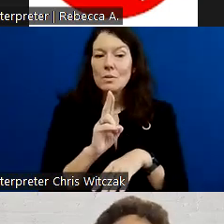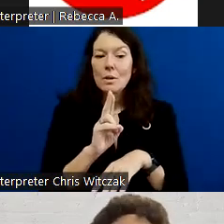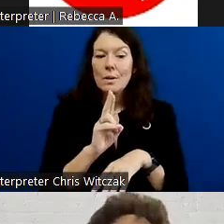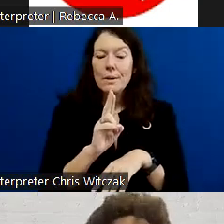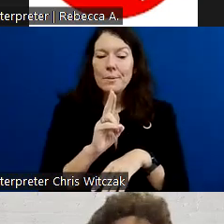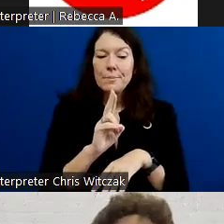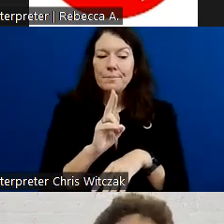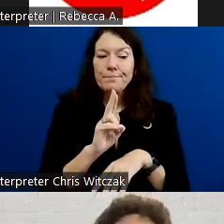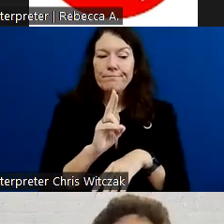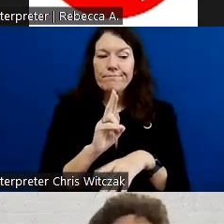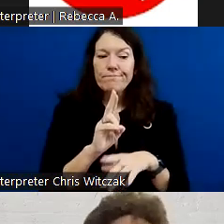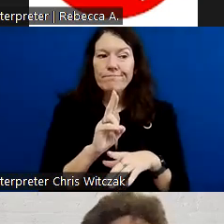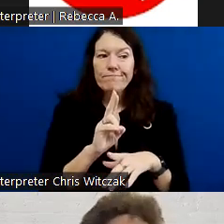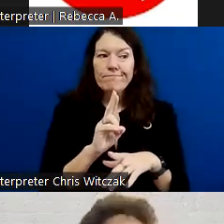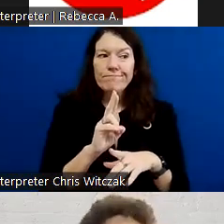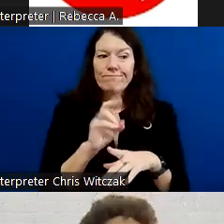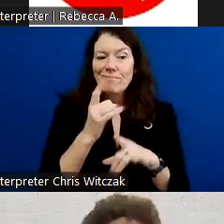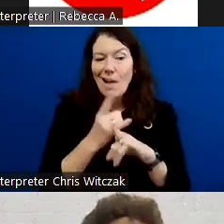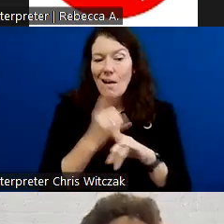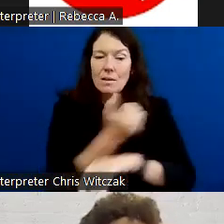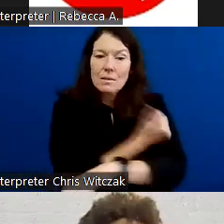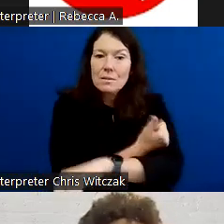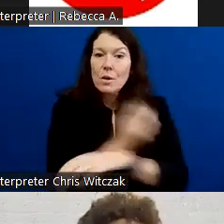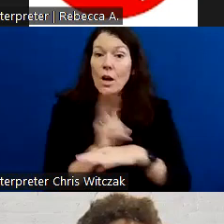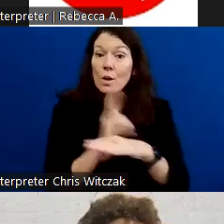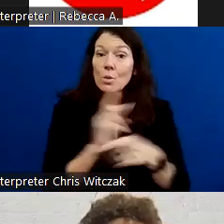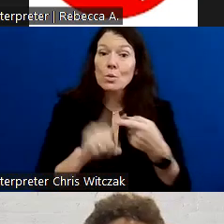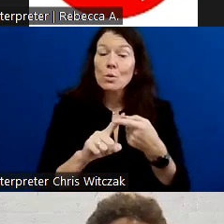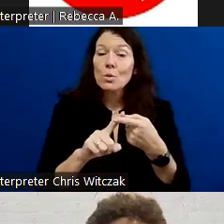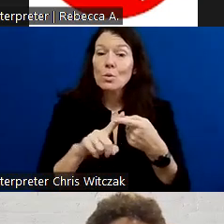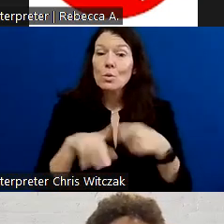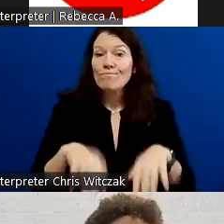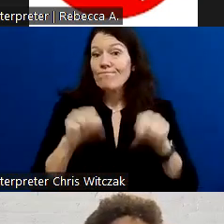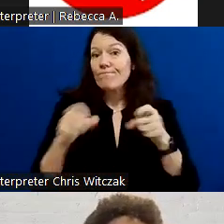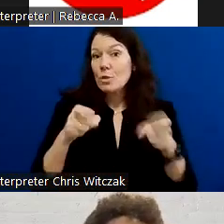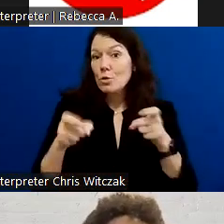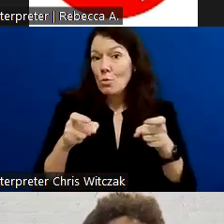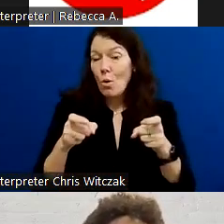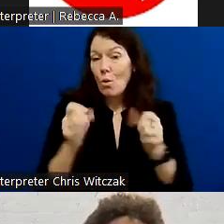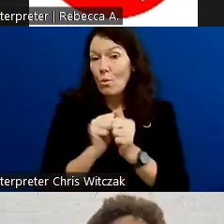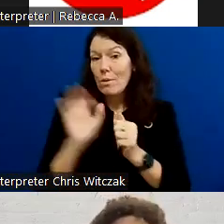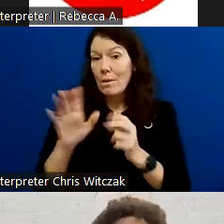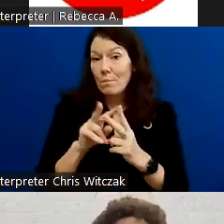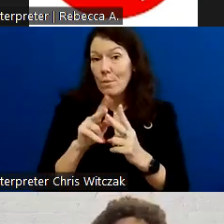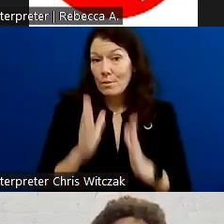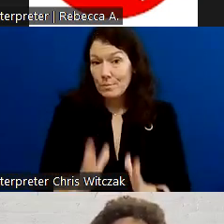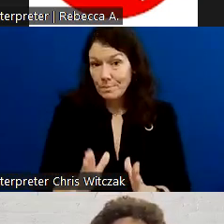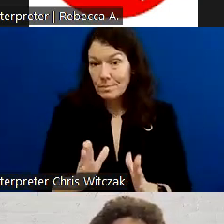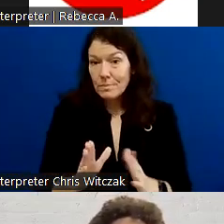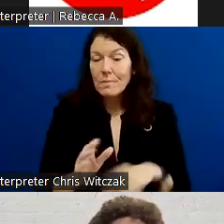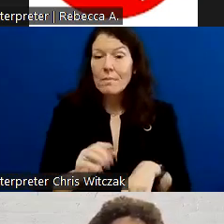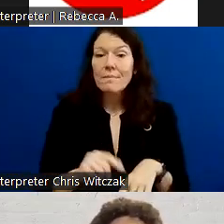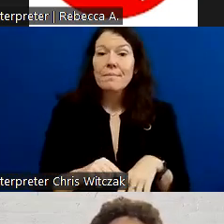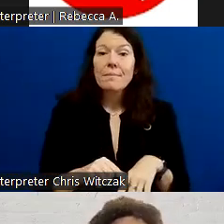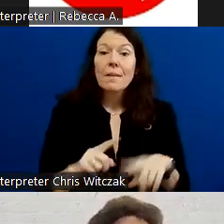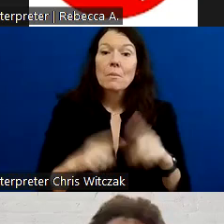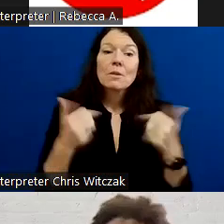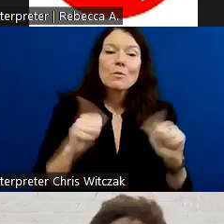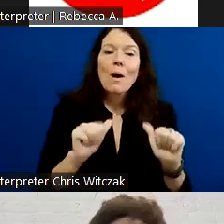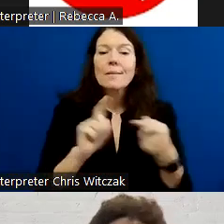exert that power and control over their partners but just trying to make them believe that